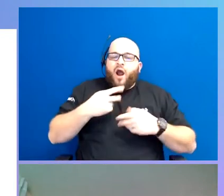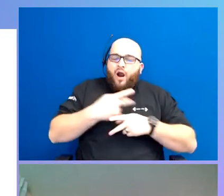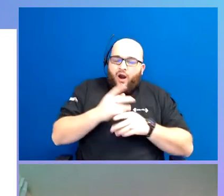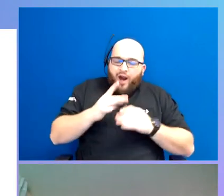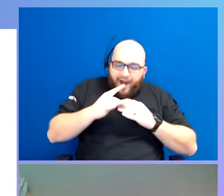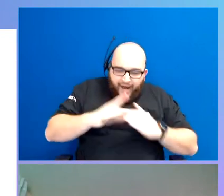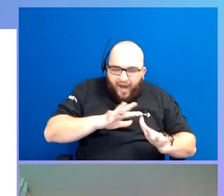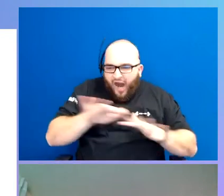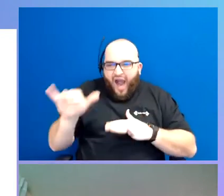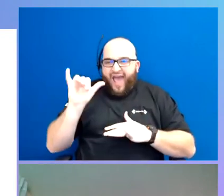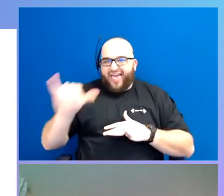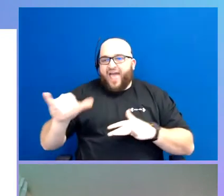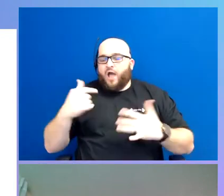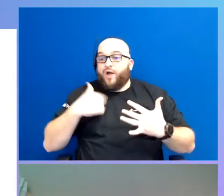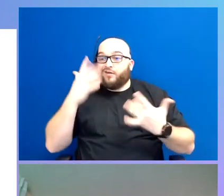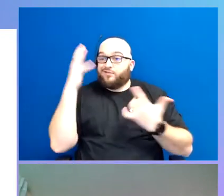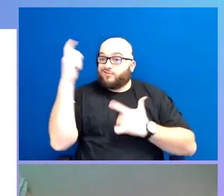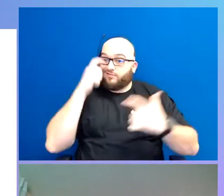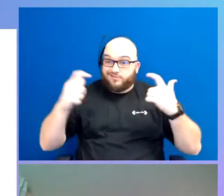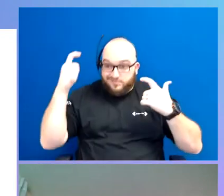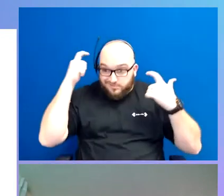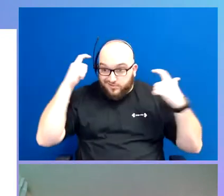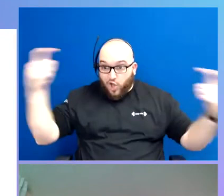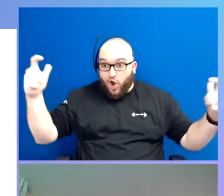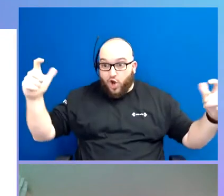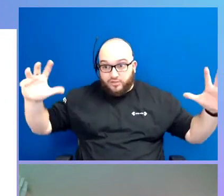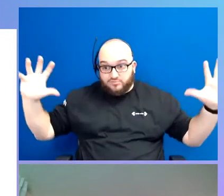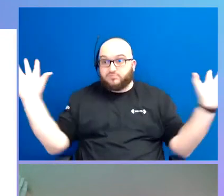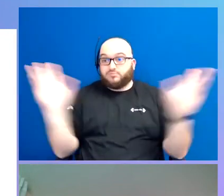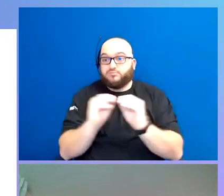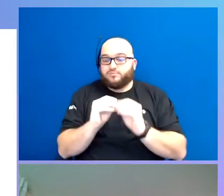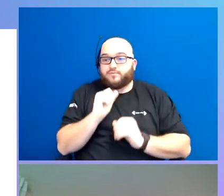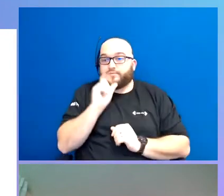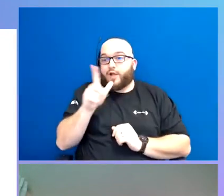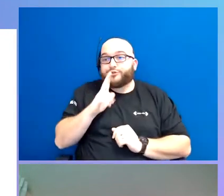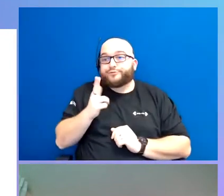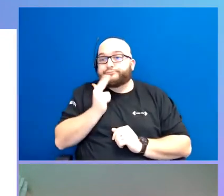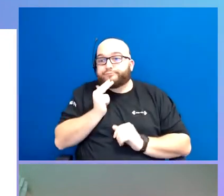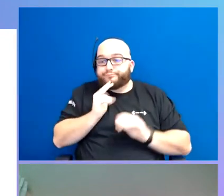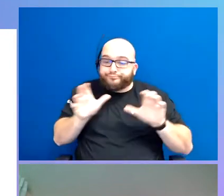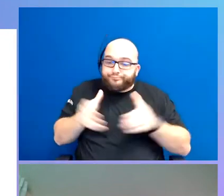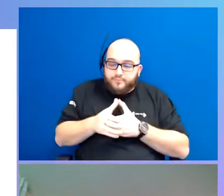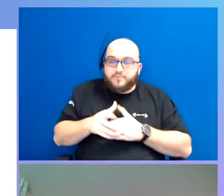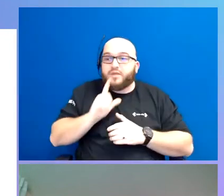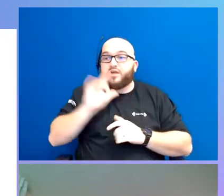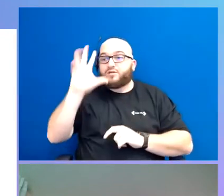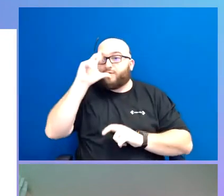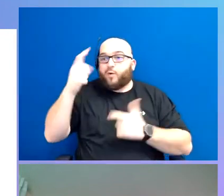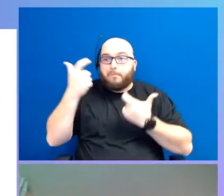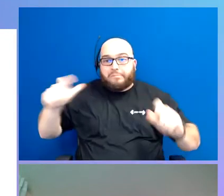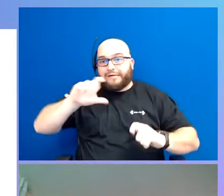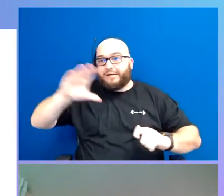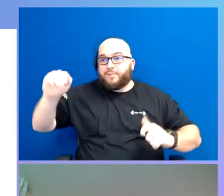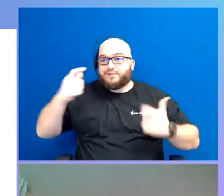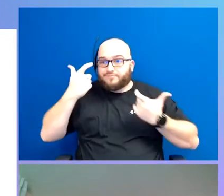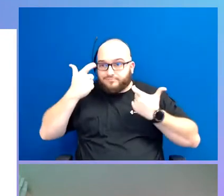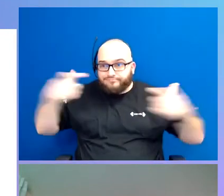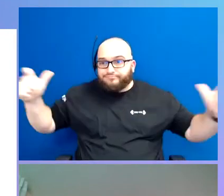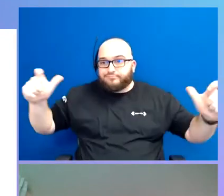these are large enterprise wide sessions. Um, but as I said earlier, there, um, there are